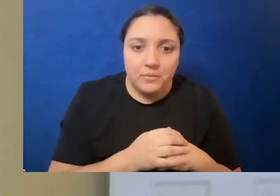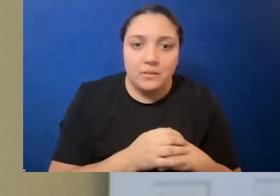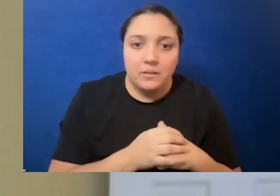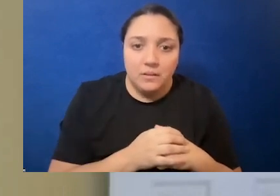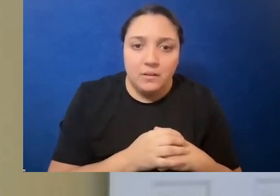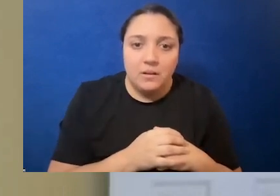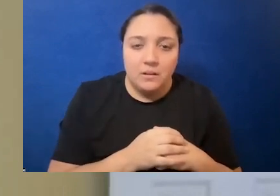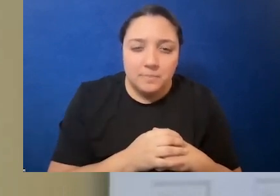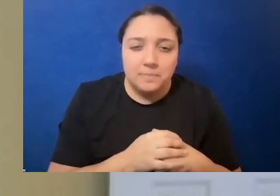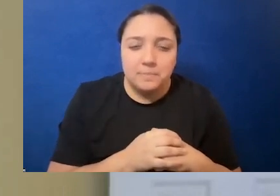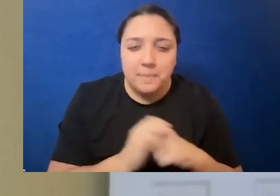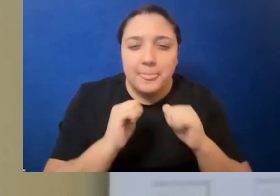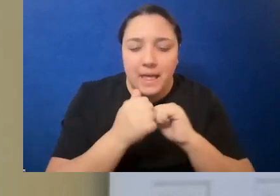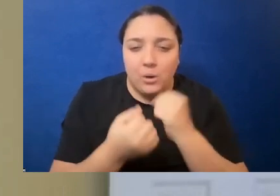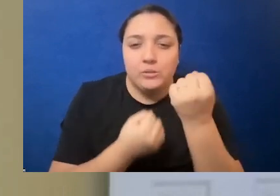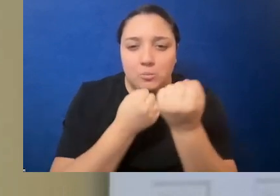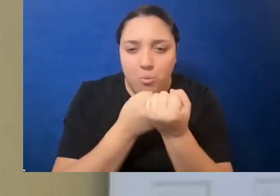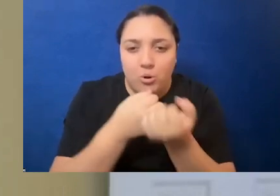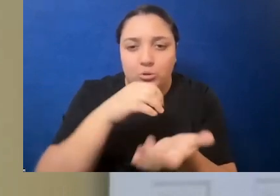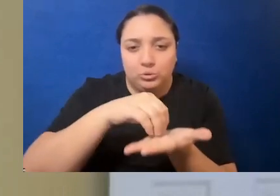HOW DO WE SUPPORT STUDENTS WHO